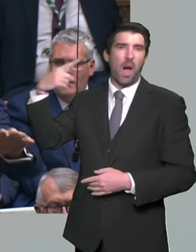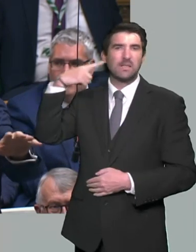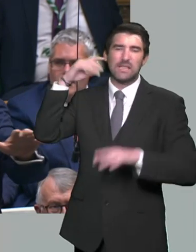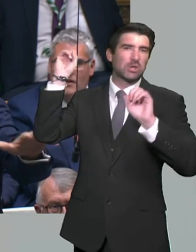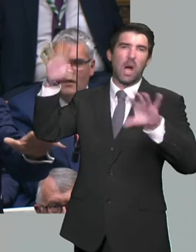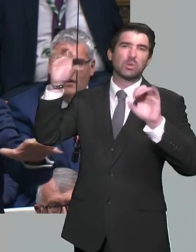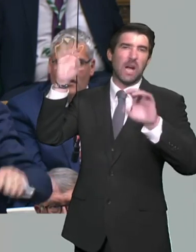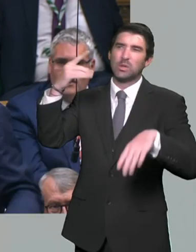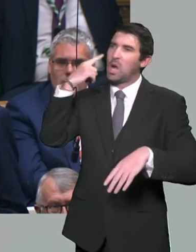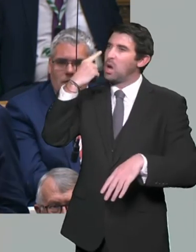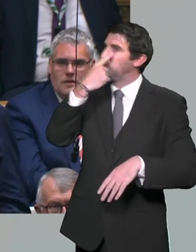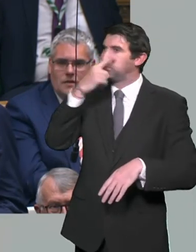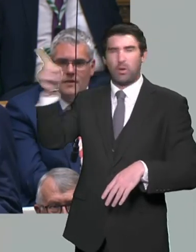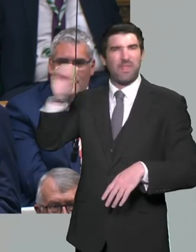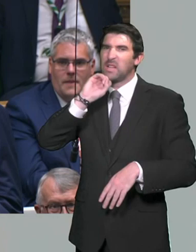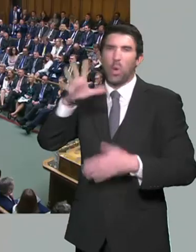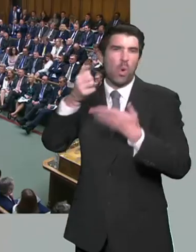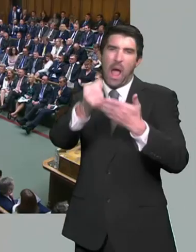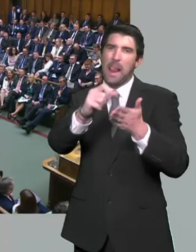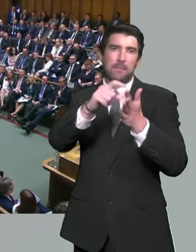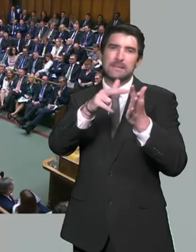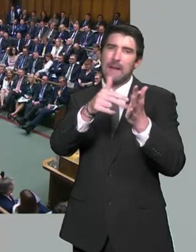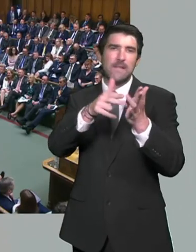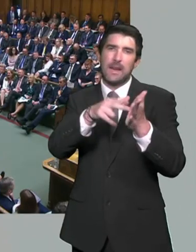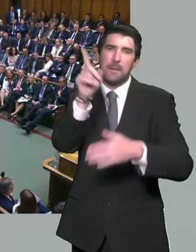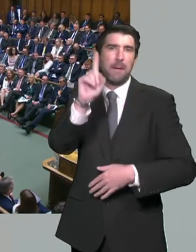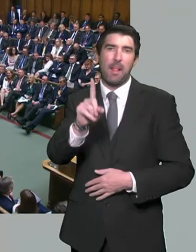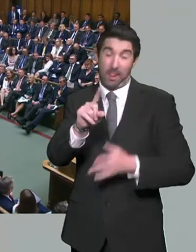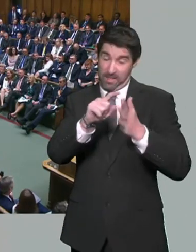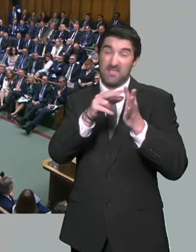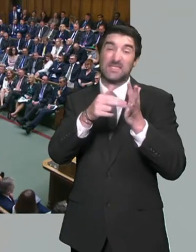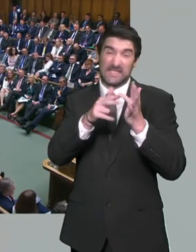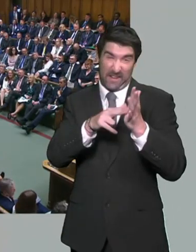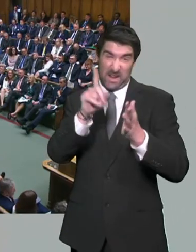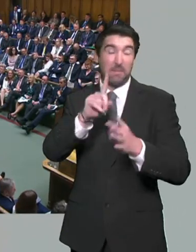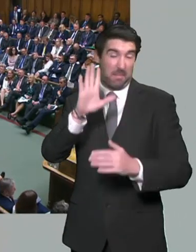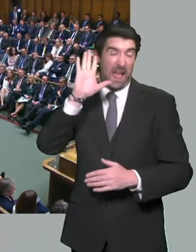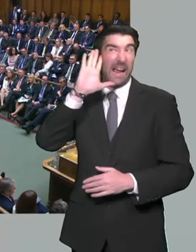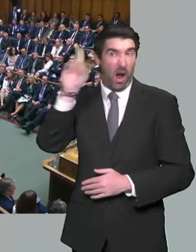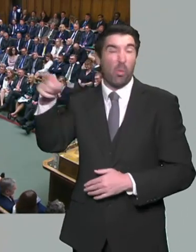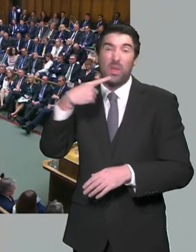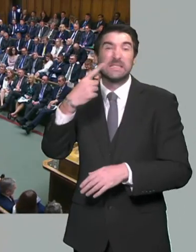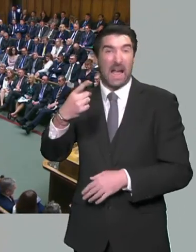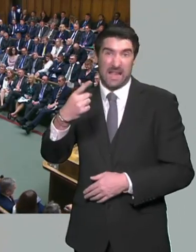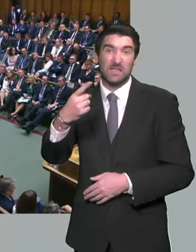people of Devon will take note because there are families and pensioners across rural counties